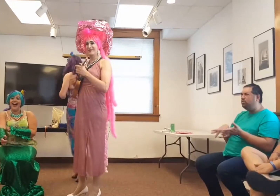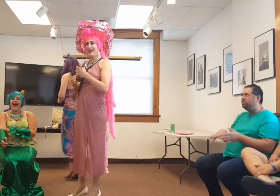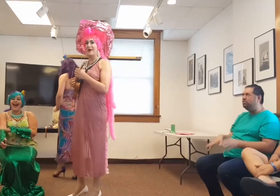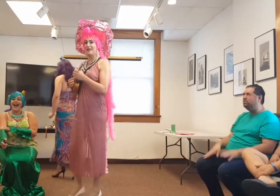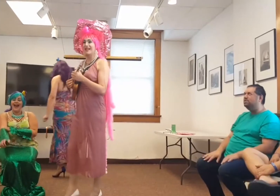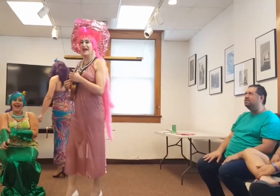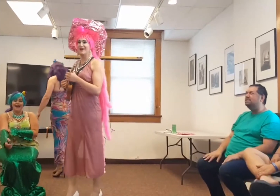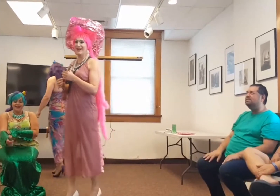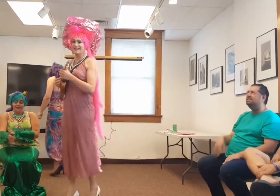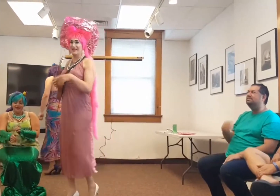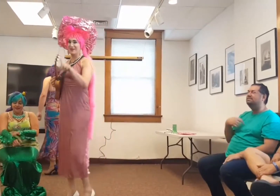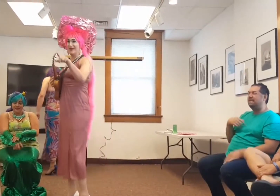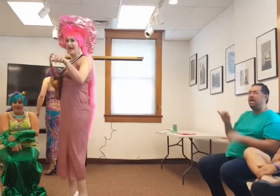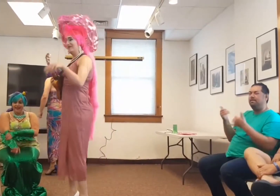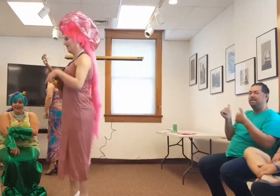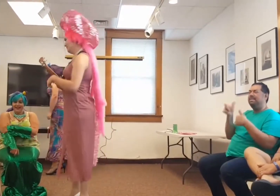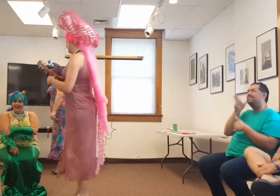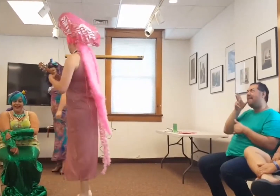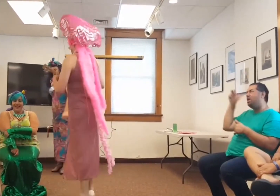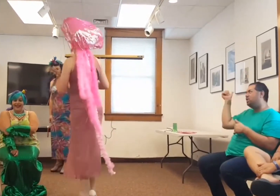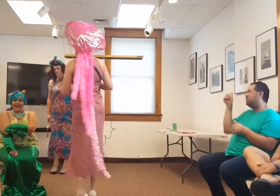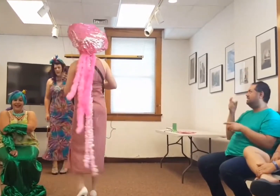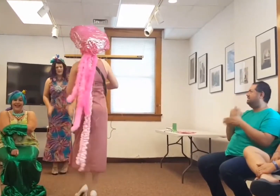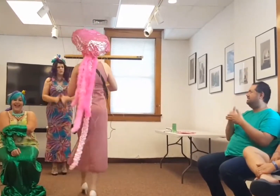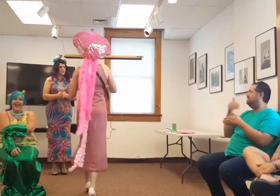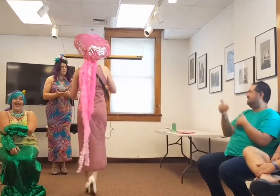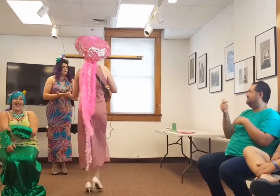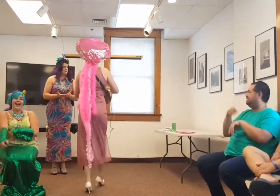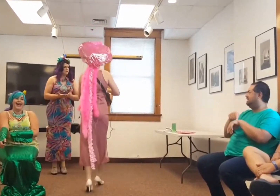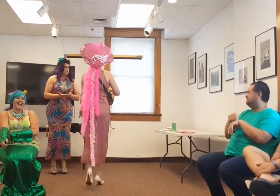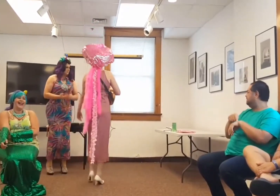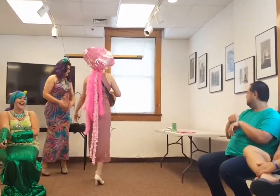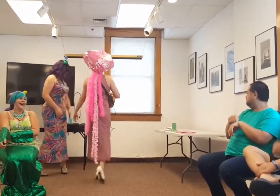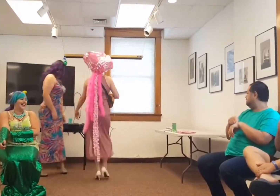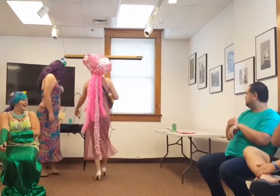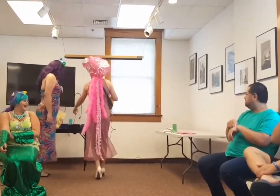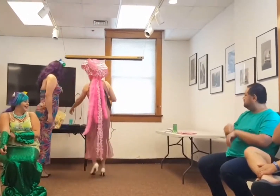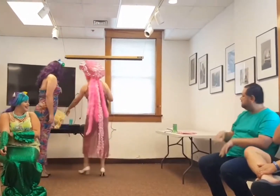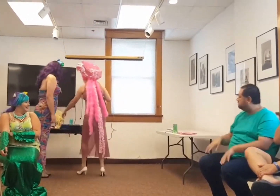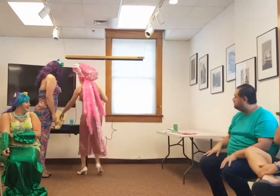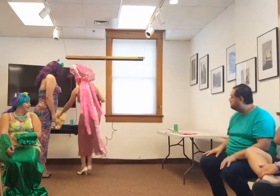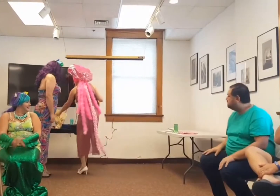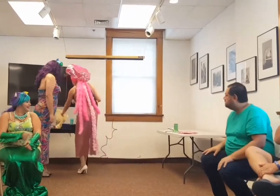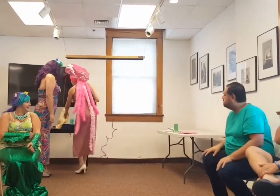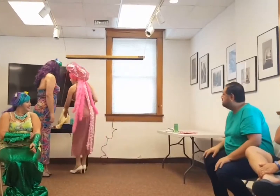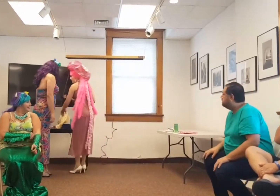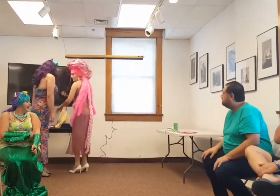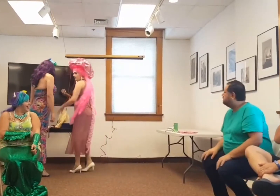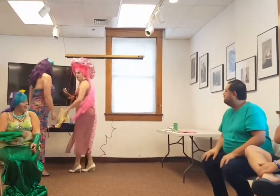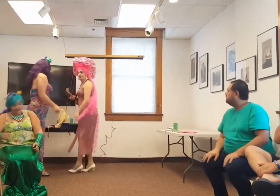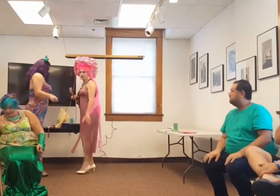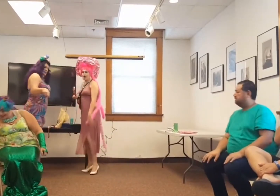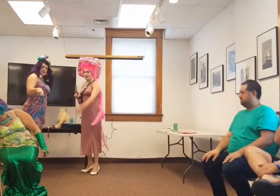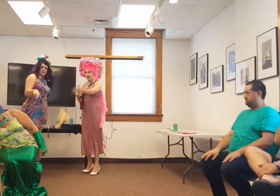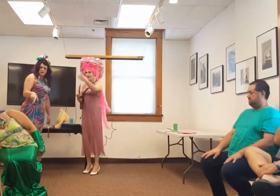I'll play louder next time so you have to. Alrighty. So for our first book, where is it? ZOEY: I have it already. CALI: Oh you have it already.